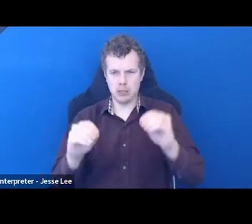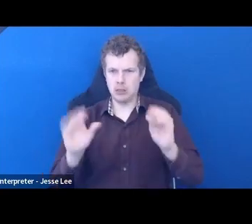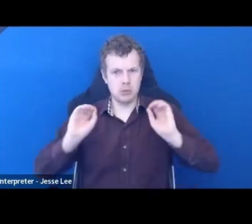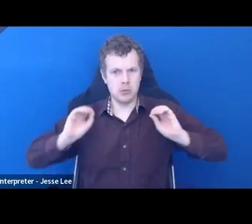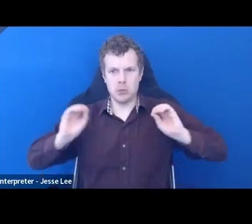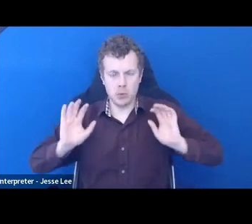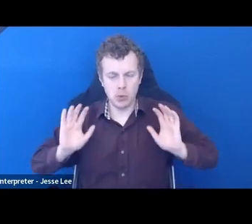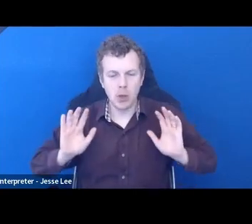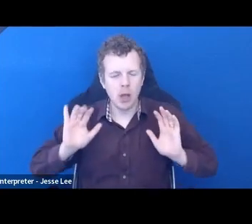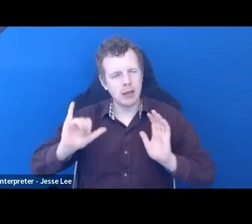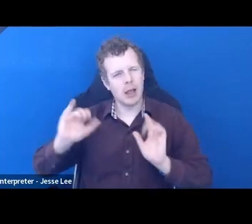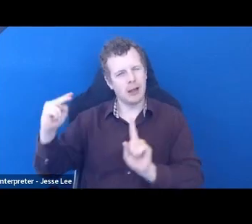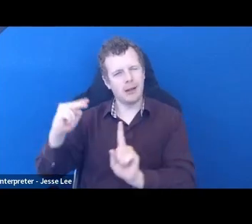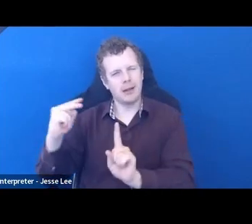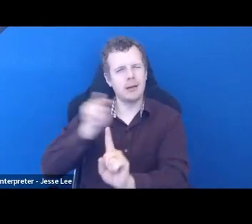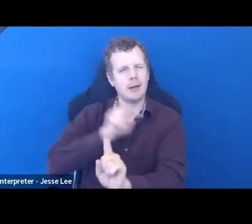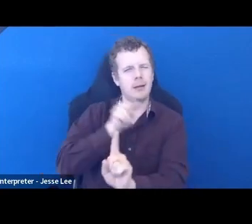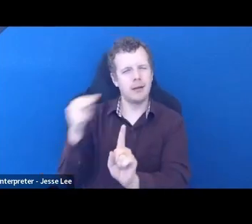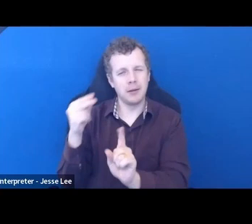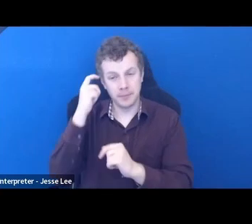And then this ability to do something about it.